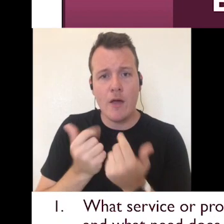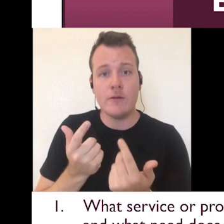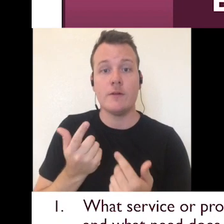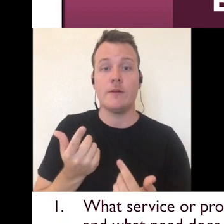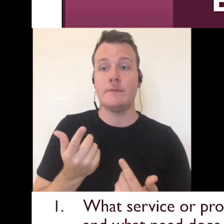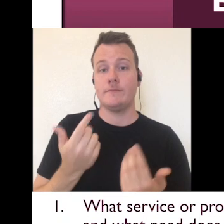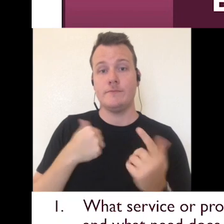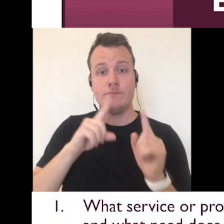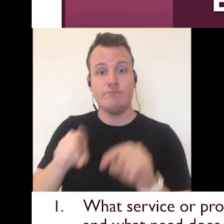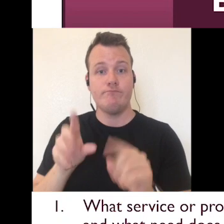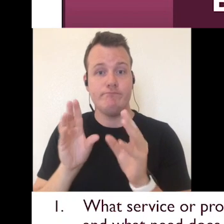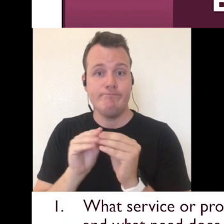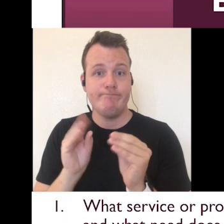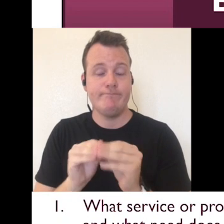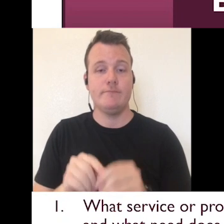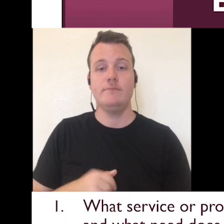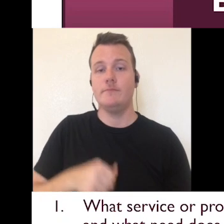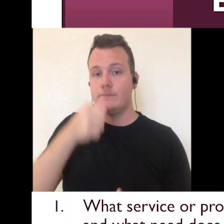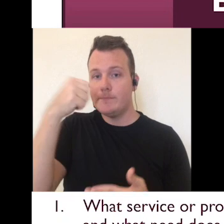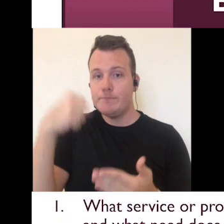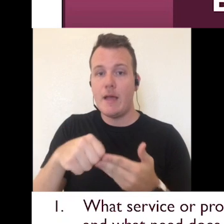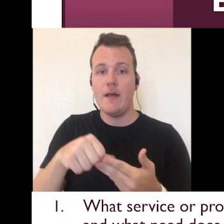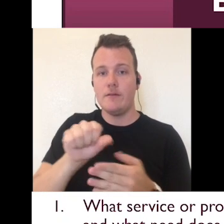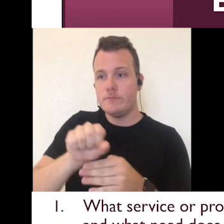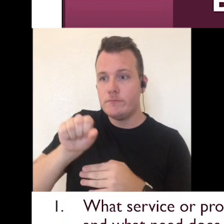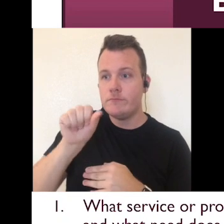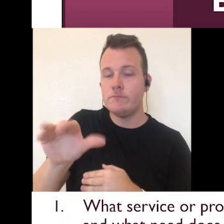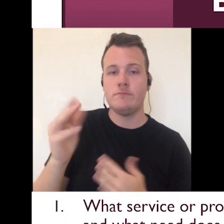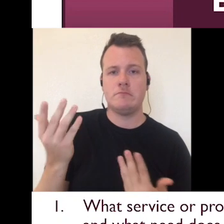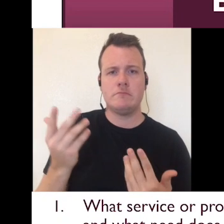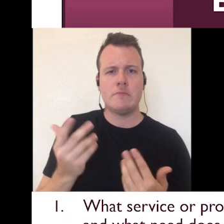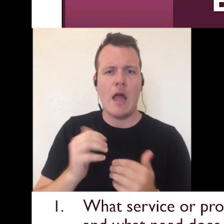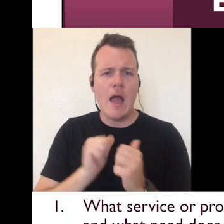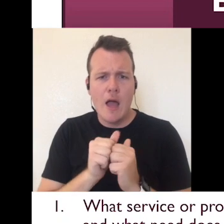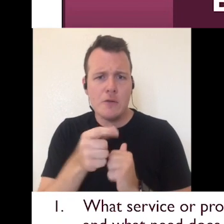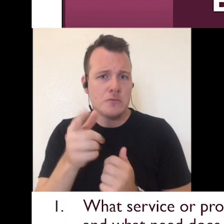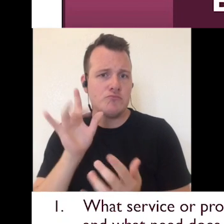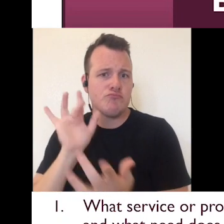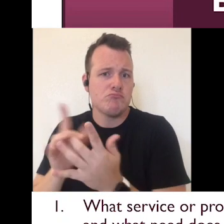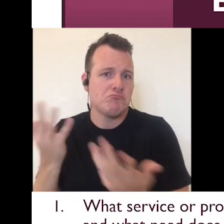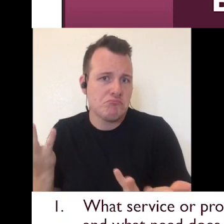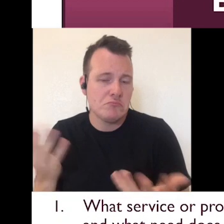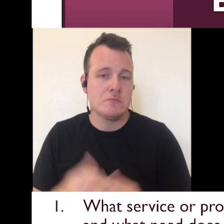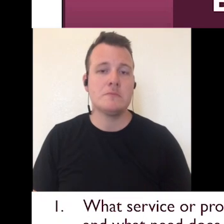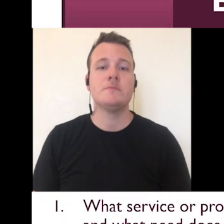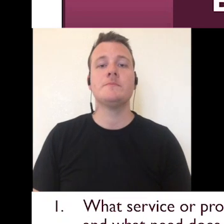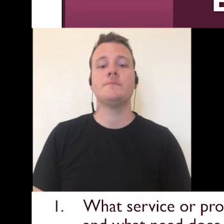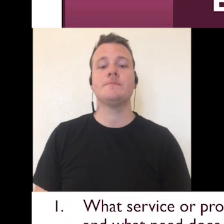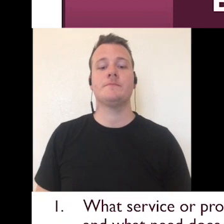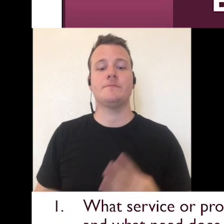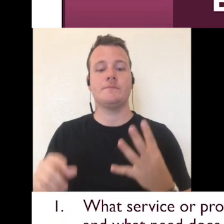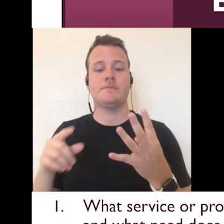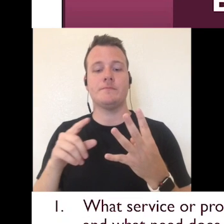how you're gonna reach out and touch them. You're gonna go to meetings.You get this in direct mail. How you gonna go about reaching out to those individuals?